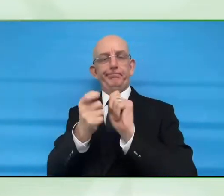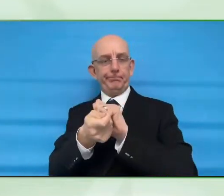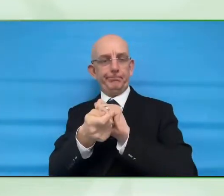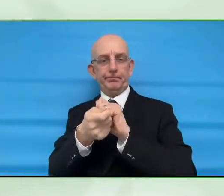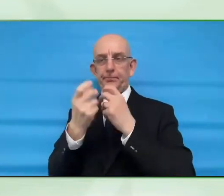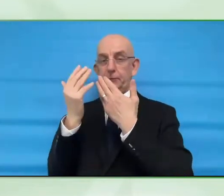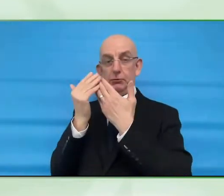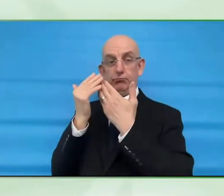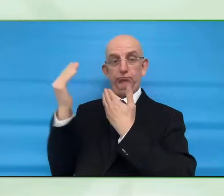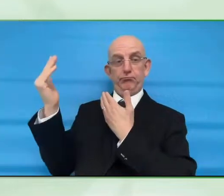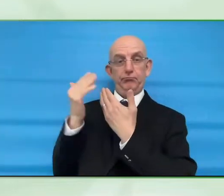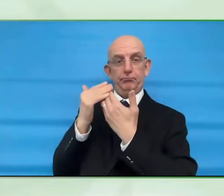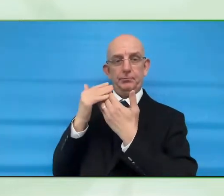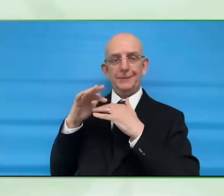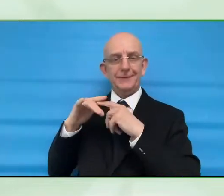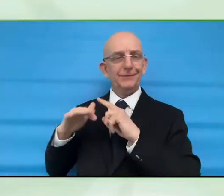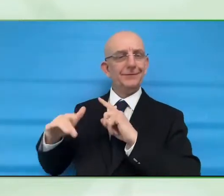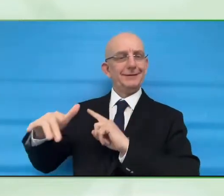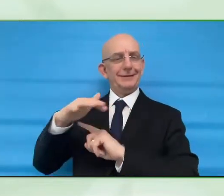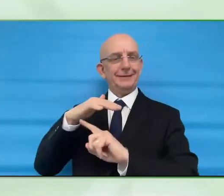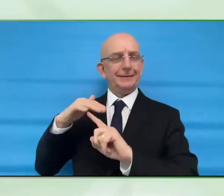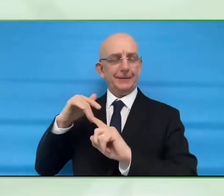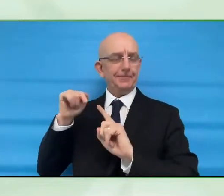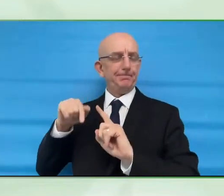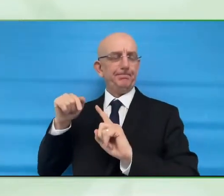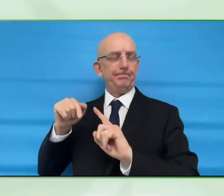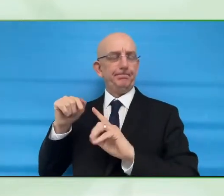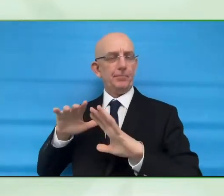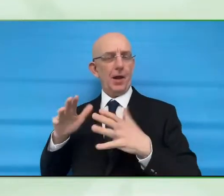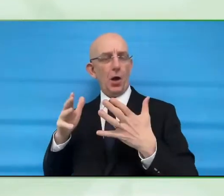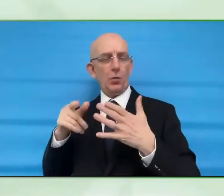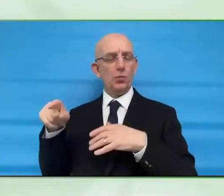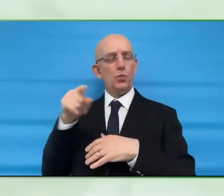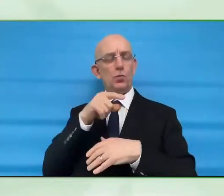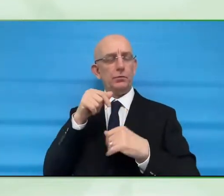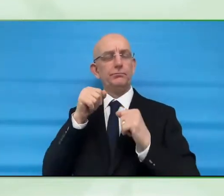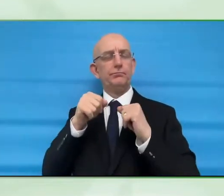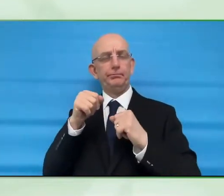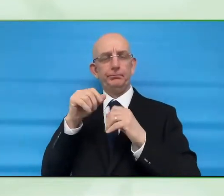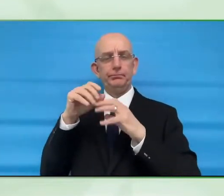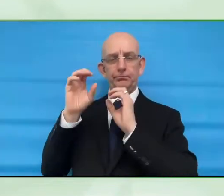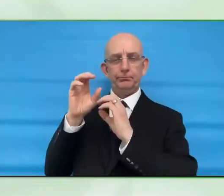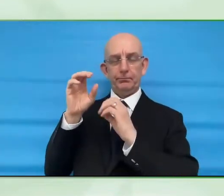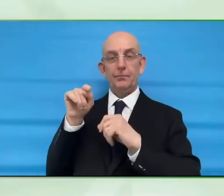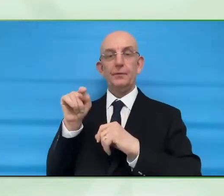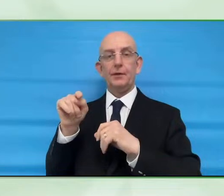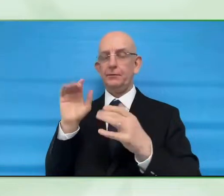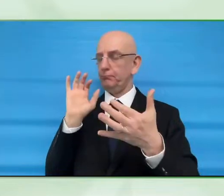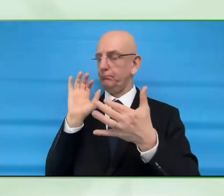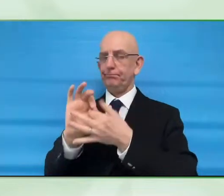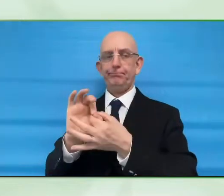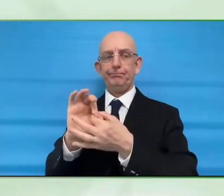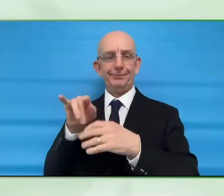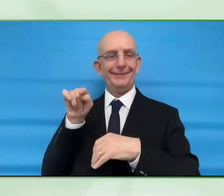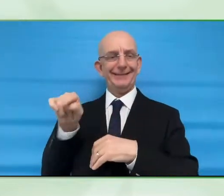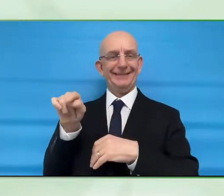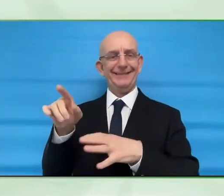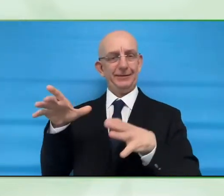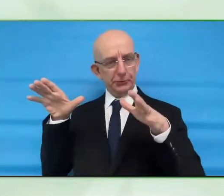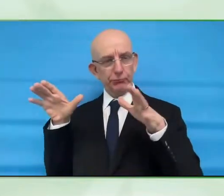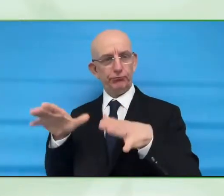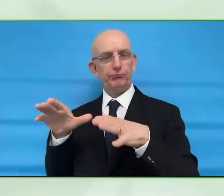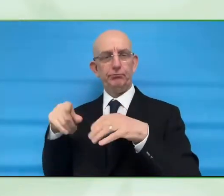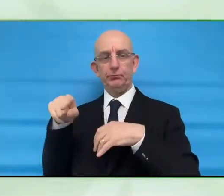in the field, though just as they look at these pretty pictures you are not necessarily